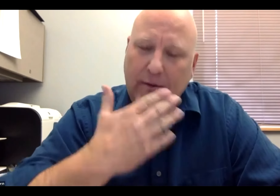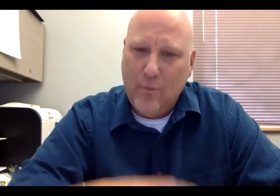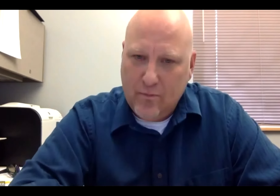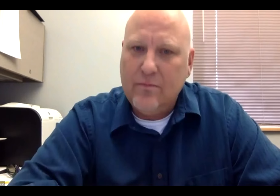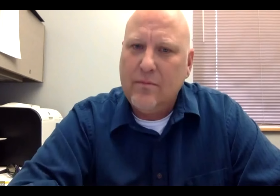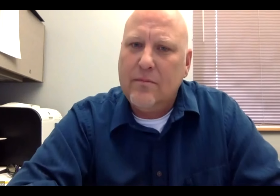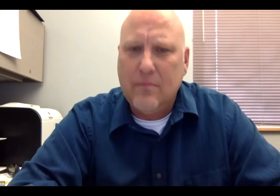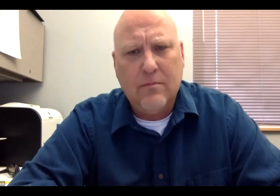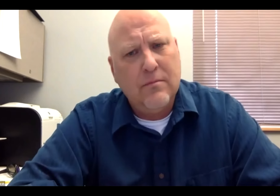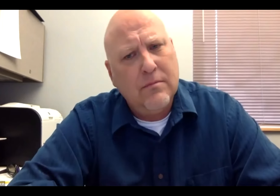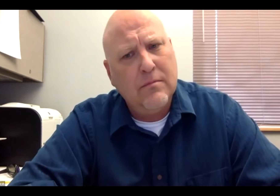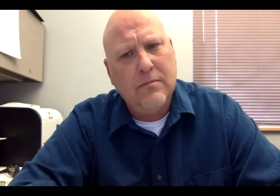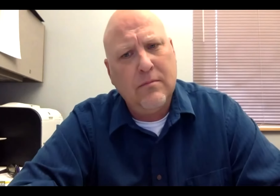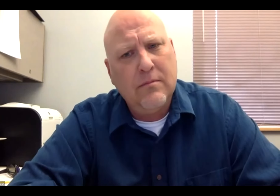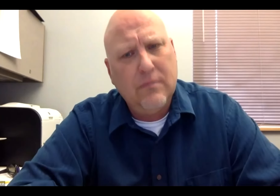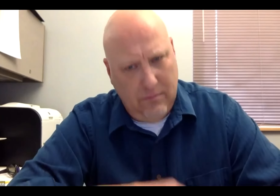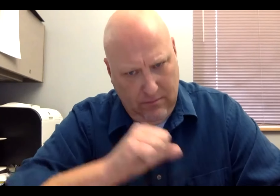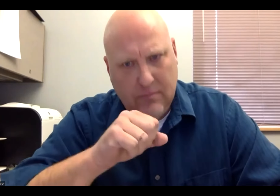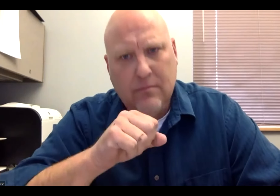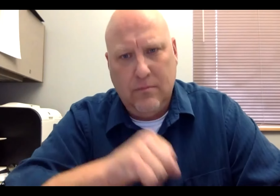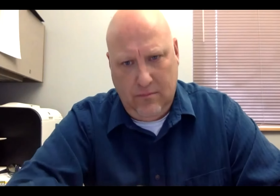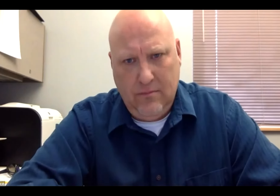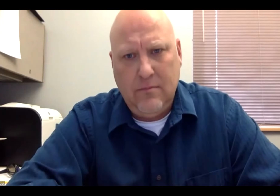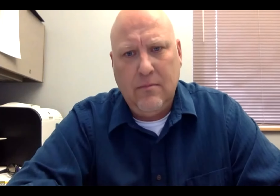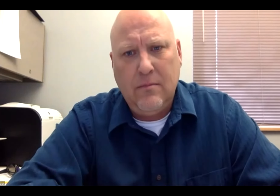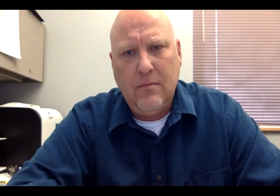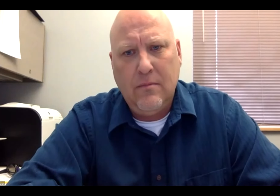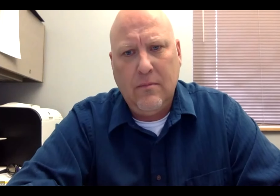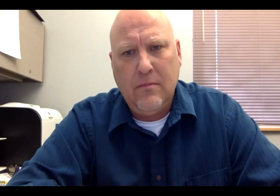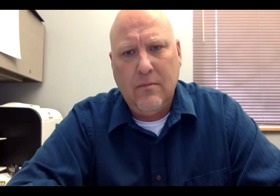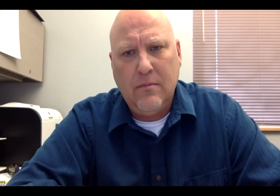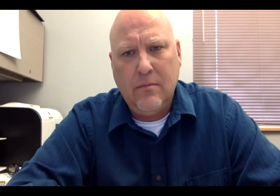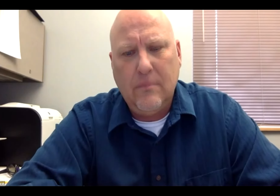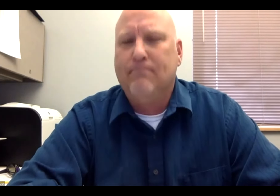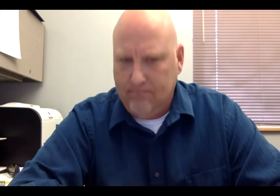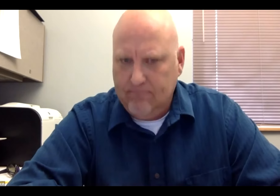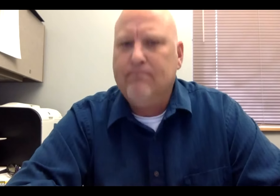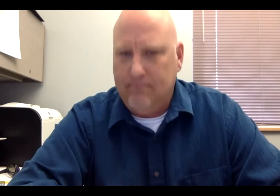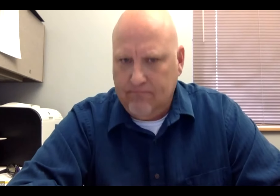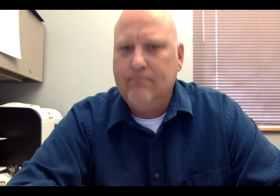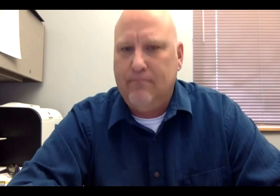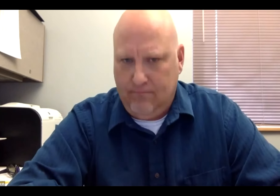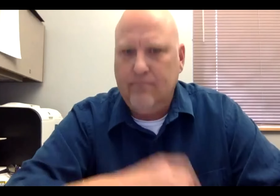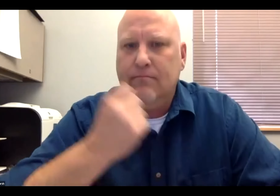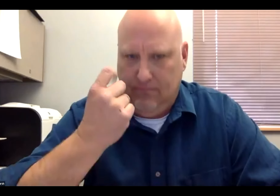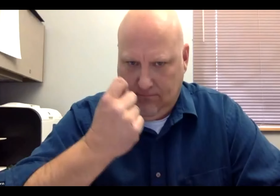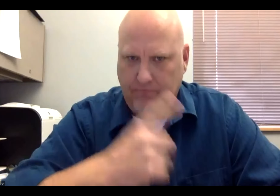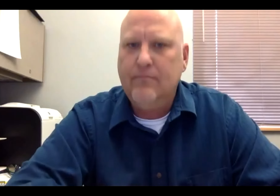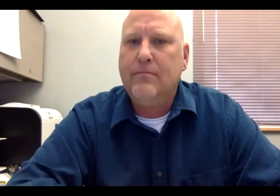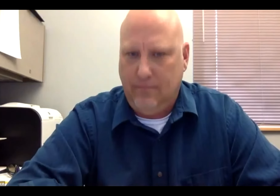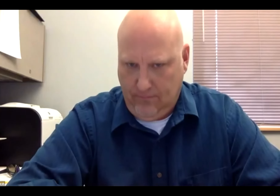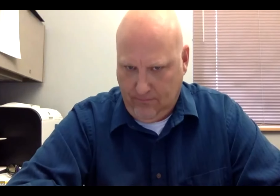That's wonderful. So one area I'm curious about is educational interpreting, I work,